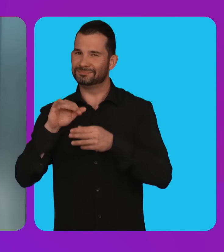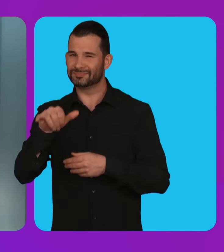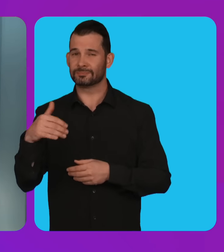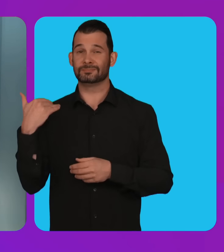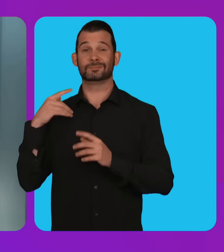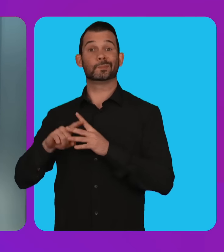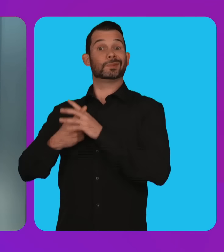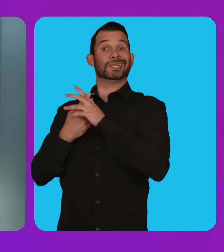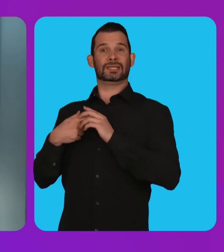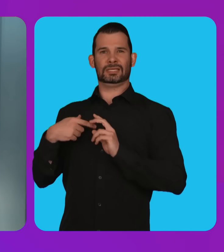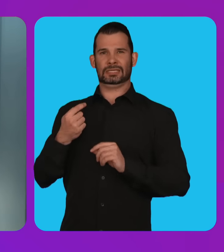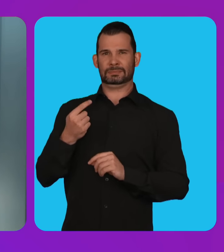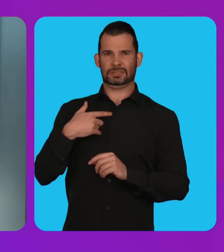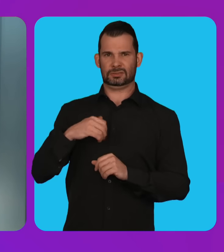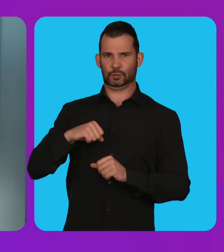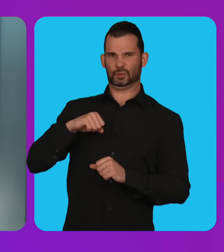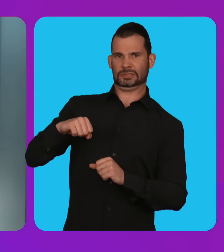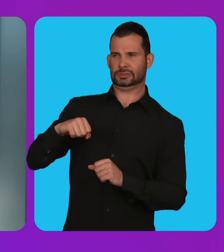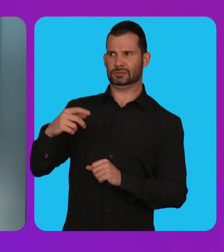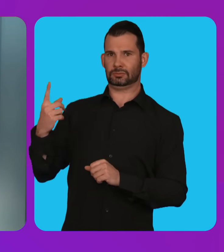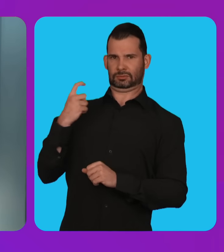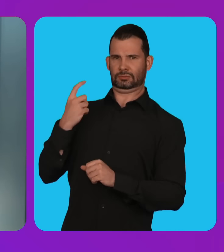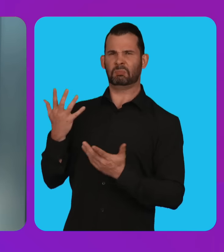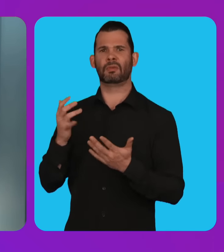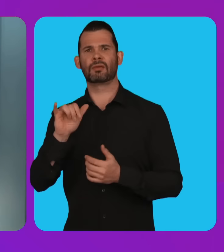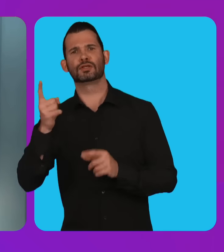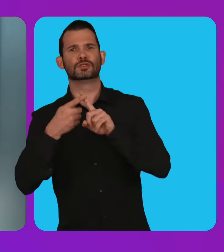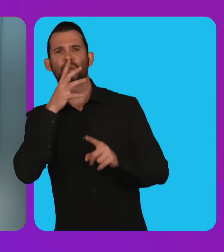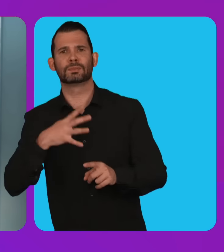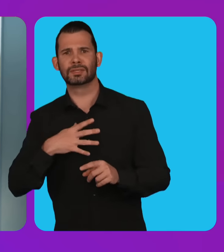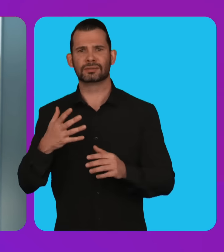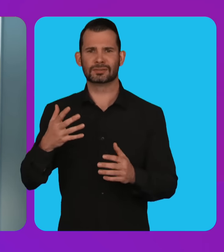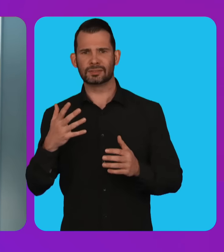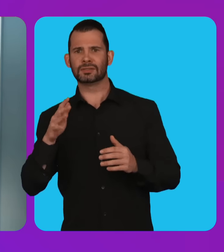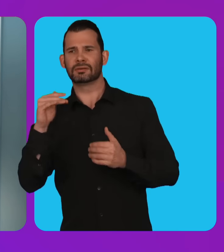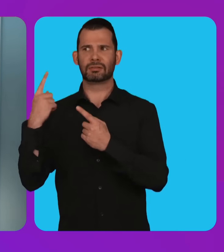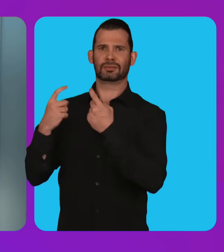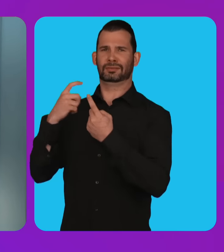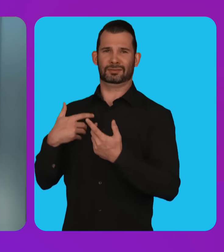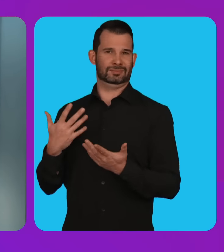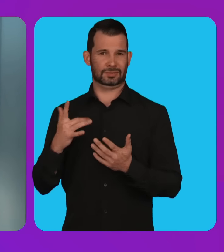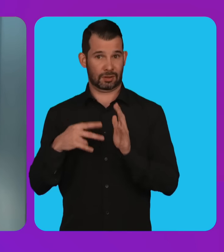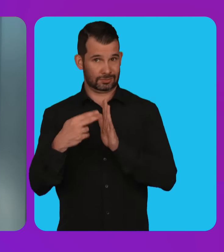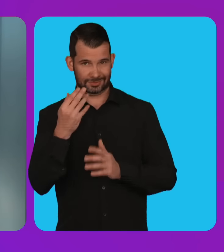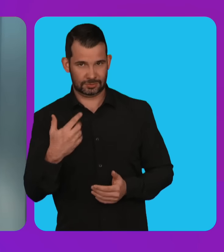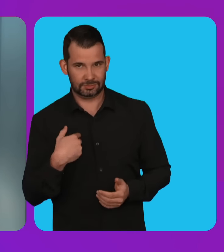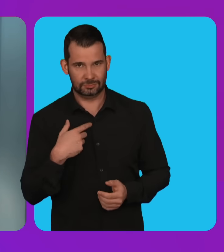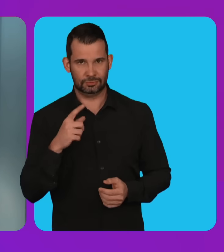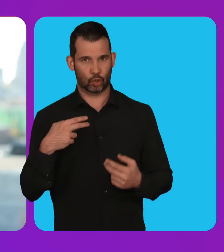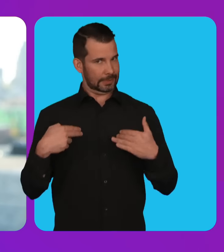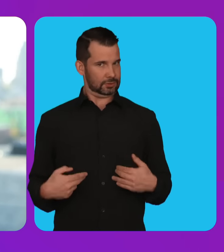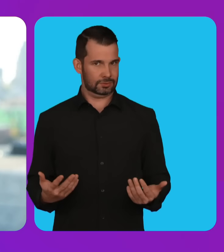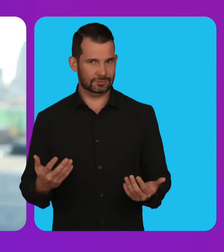I was a little resistant to what is it like to be the first woman? Because honestly, I'm a human being, and that's what matters.